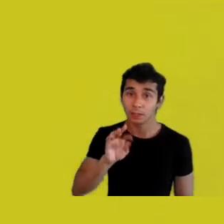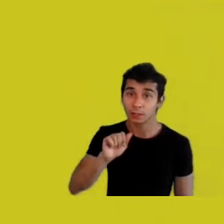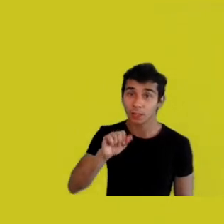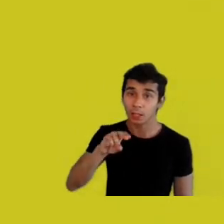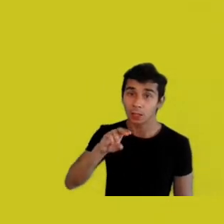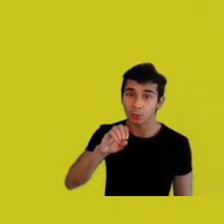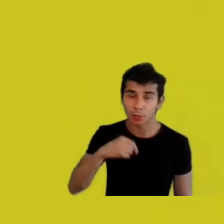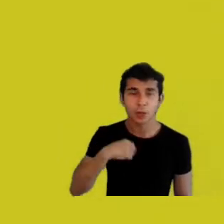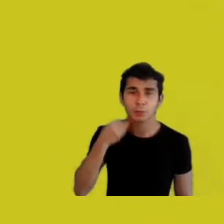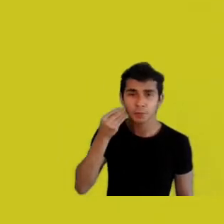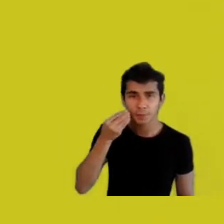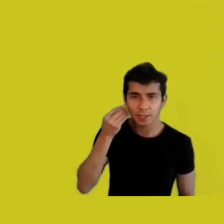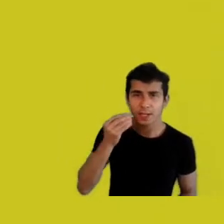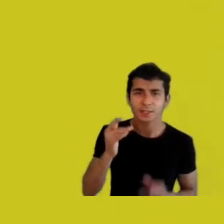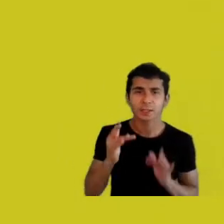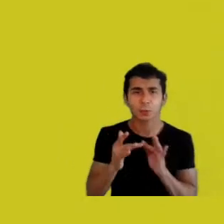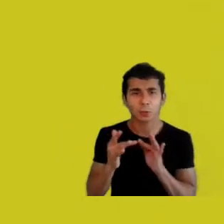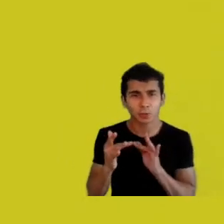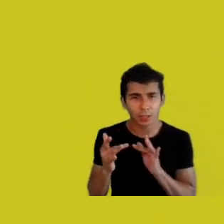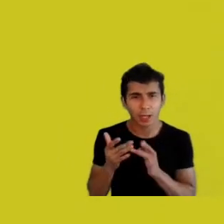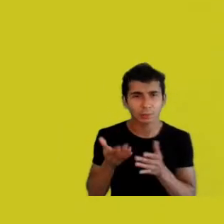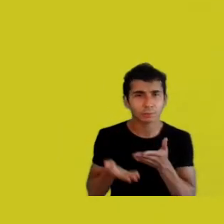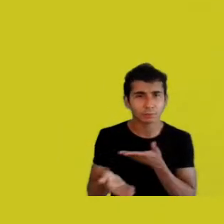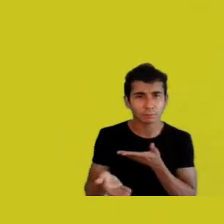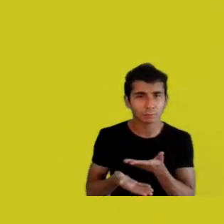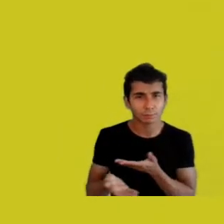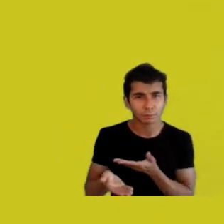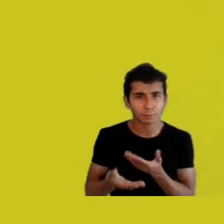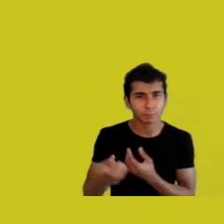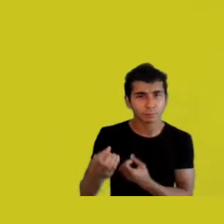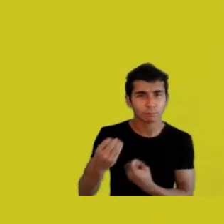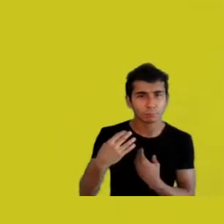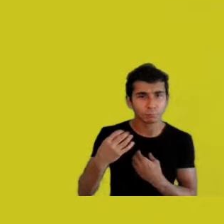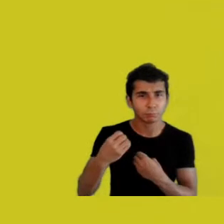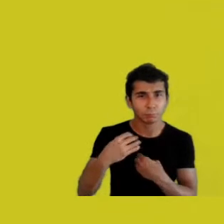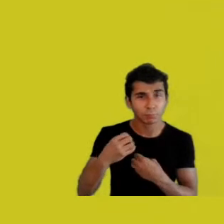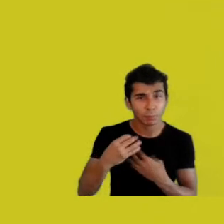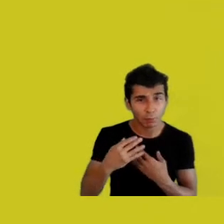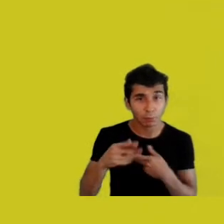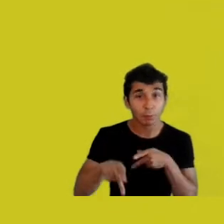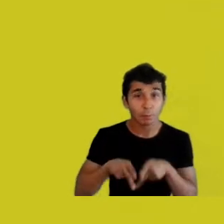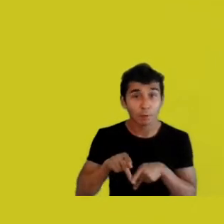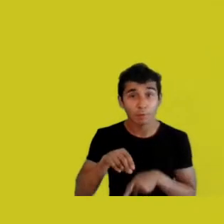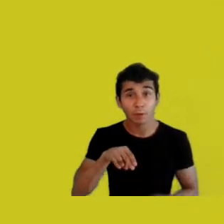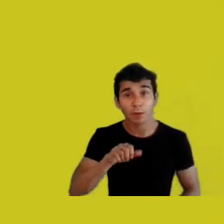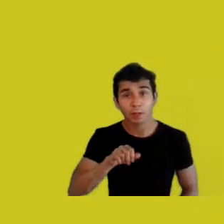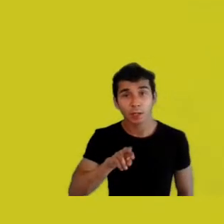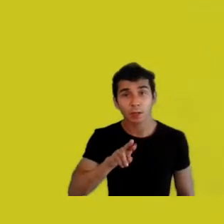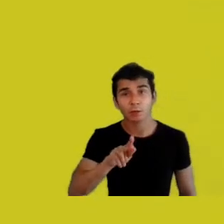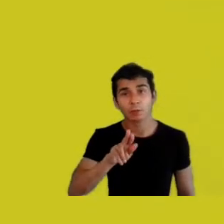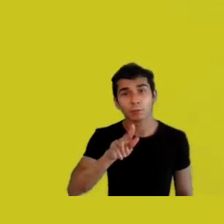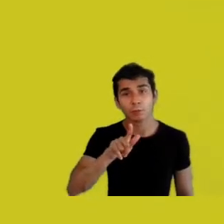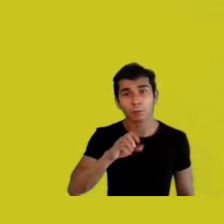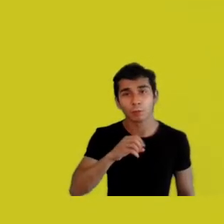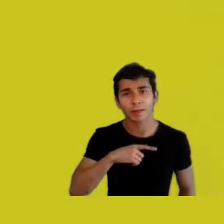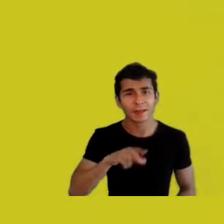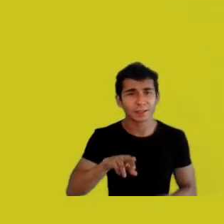with whom I’ve learned, they use this multiplicity all the time to mound their forms of existence.